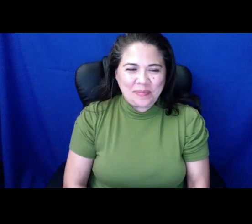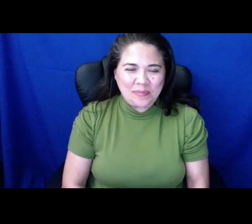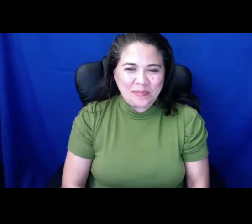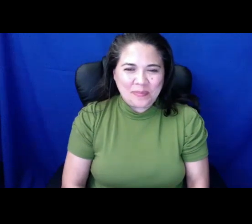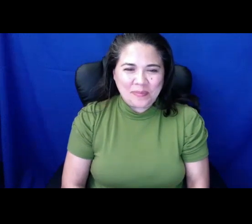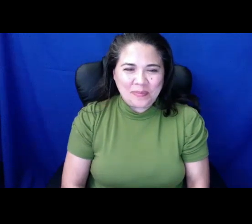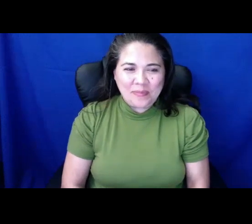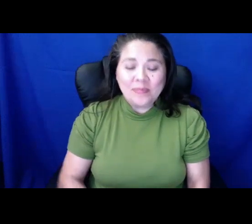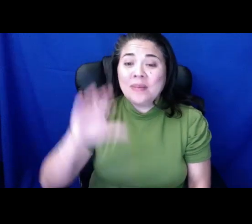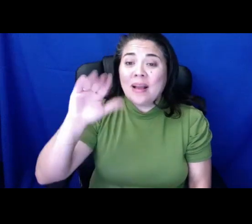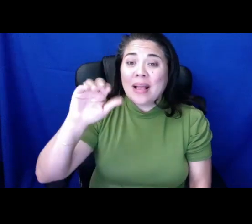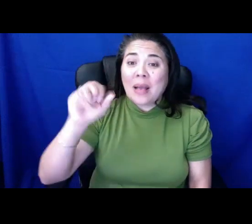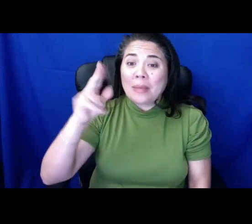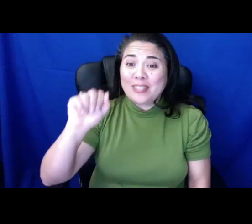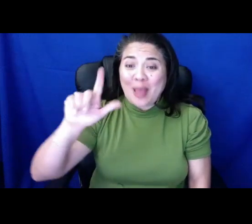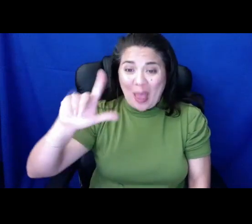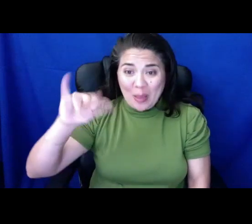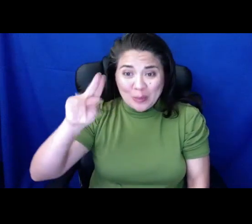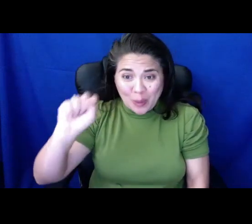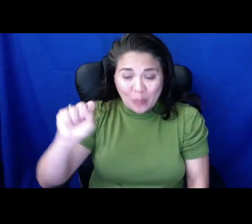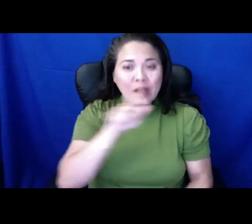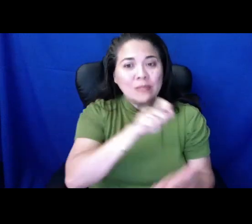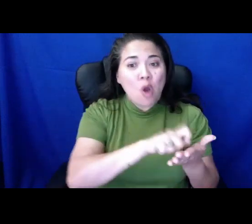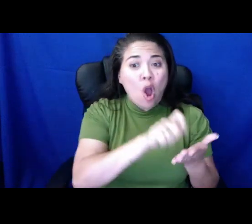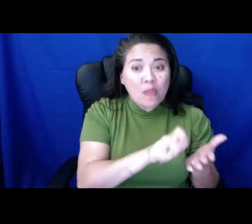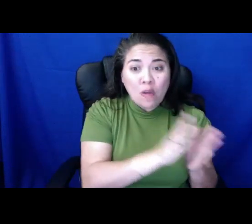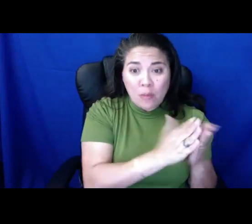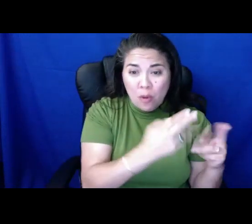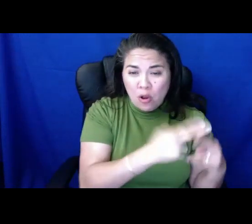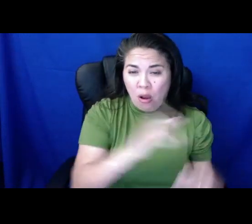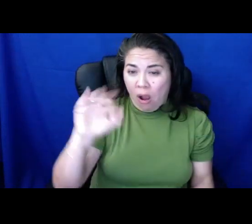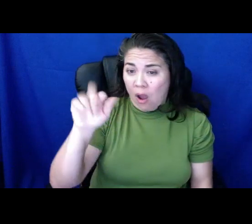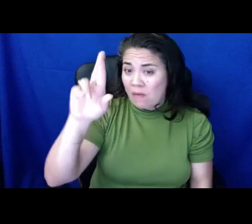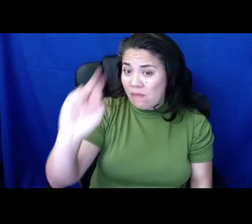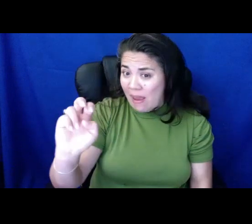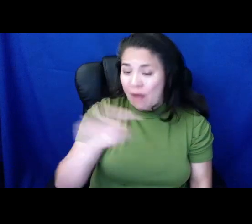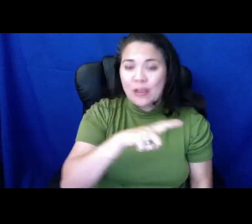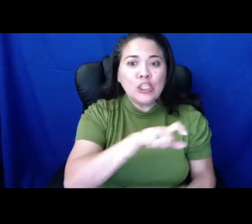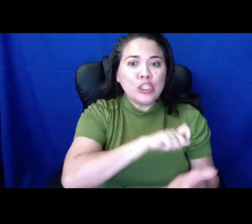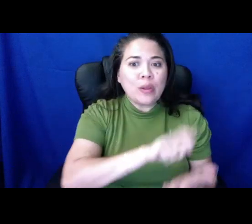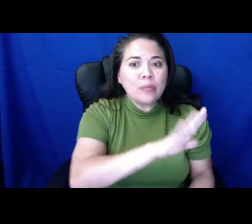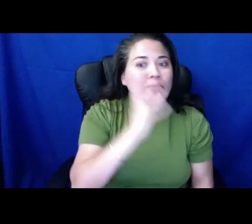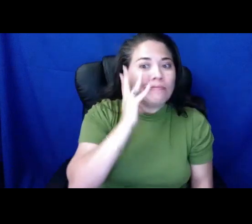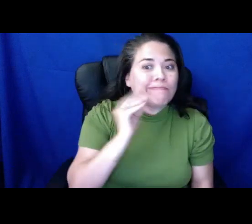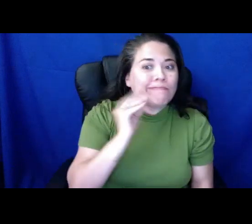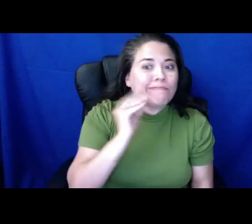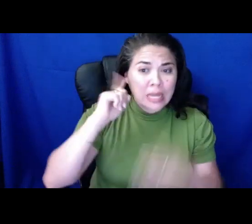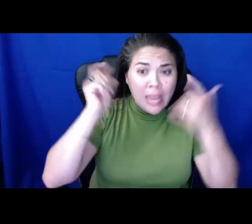Tonya Suther: cammisa l Jones is the author of the chat book flare through which he writes about experiences of hearing loss and chronic pain.